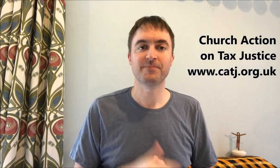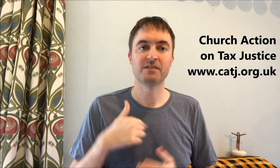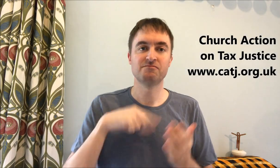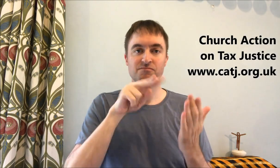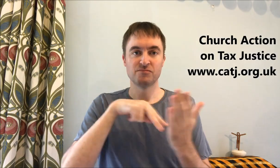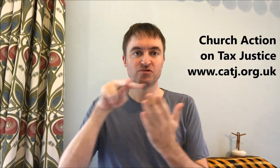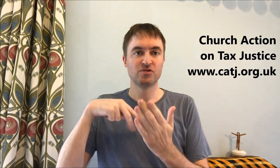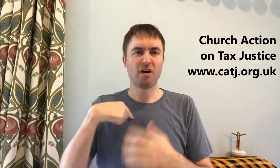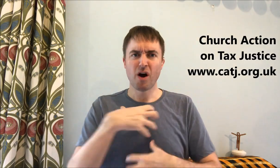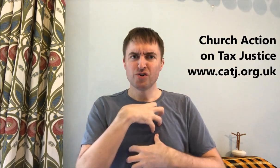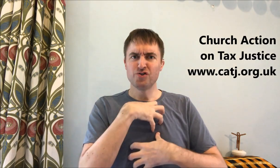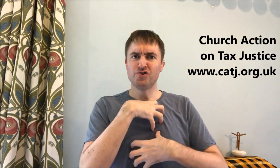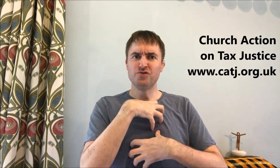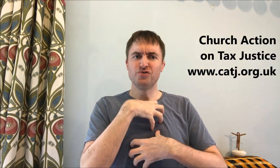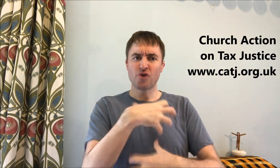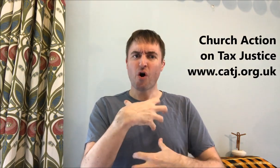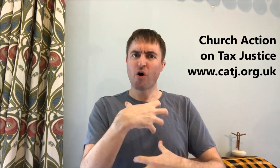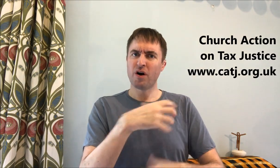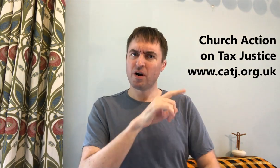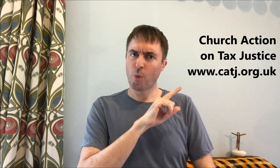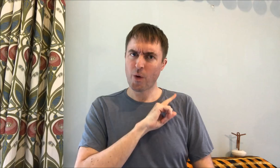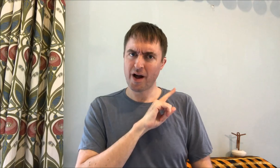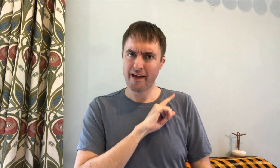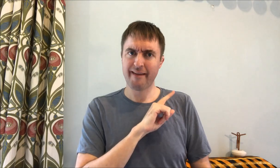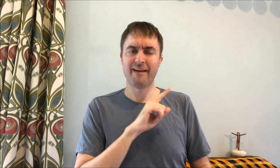Some of the things I have read have shocked me.